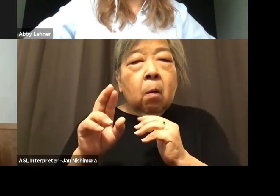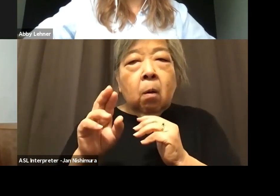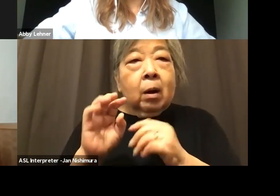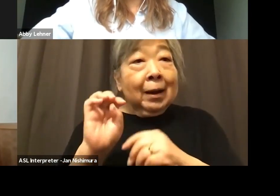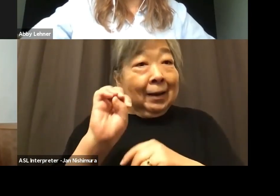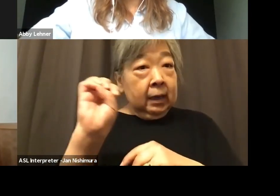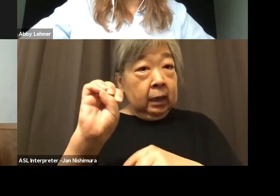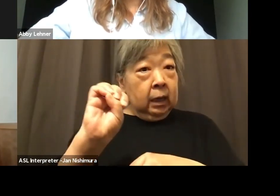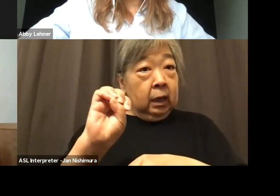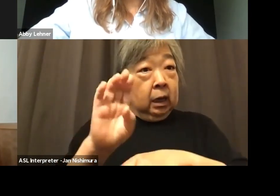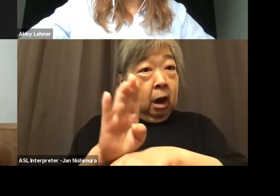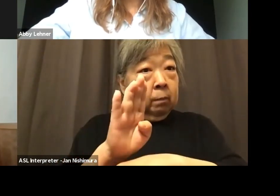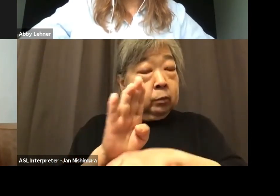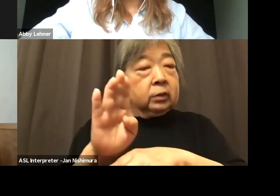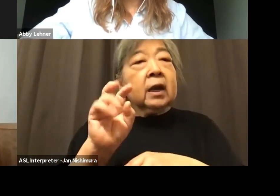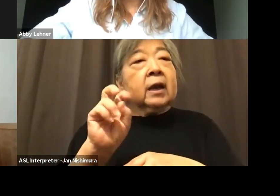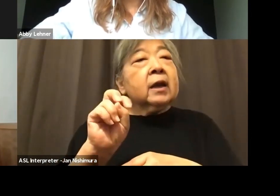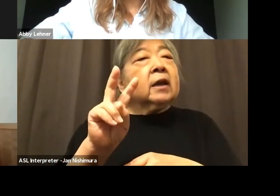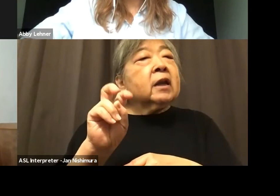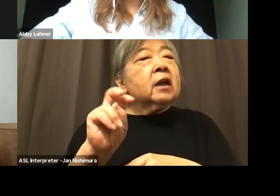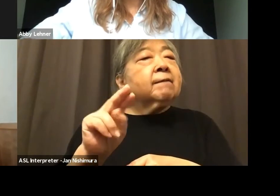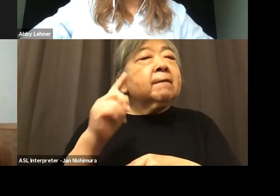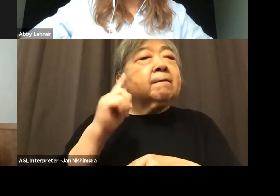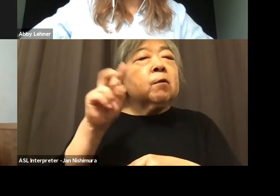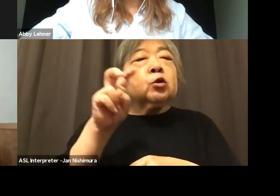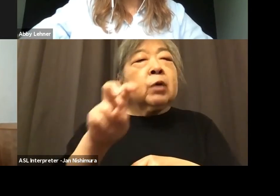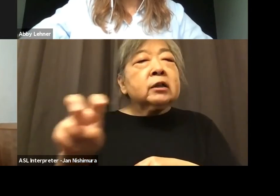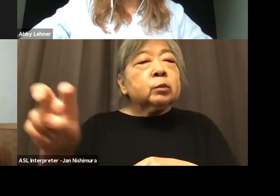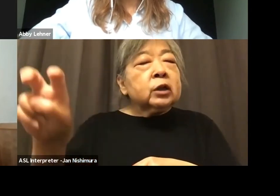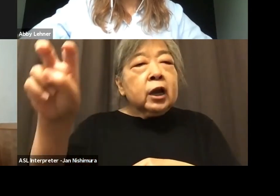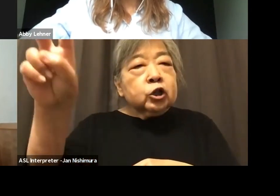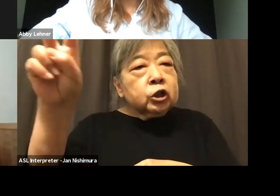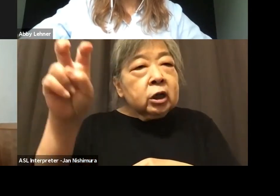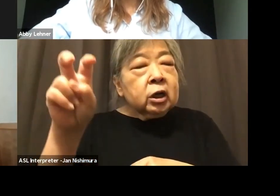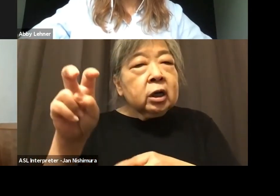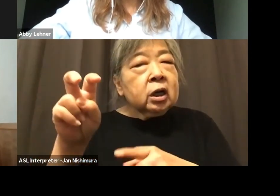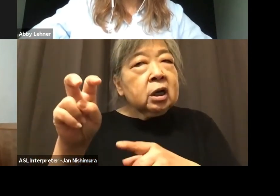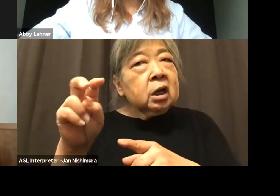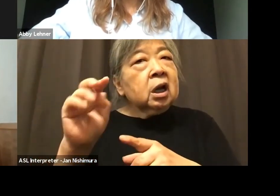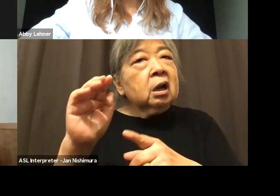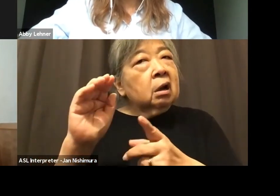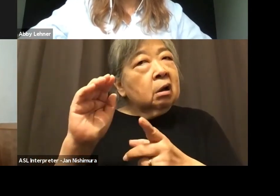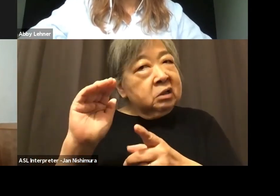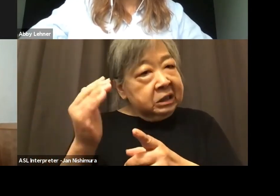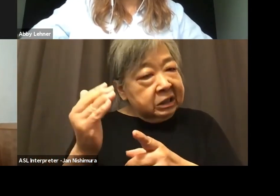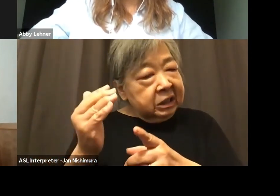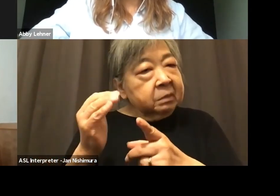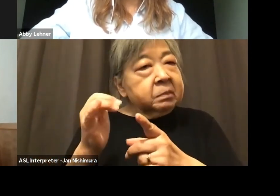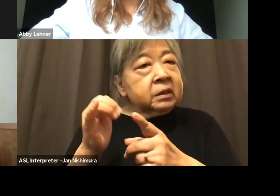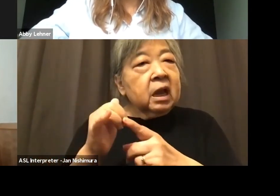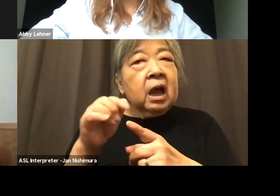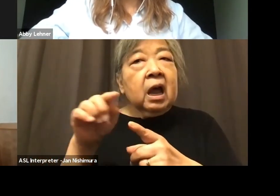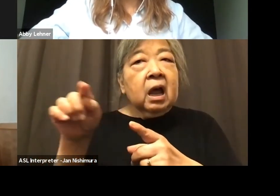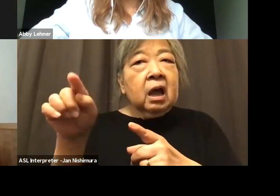even in terms of transportation they had a much better and much more accessible transportation